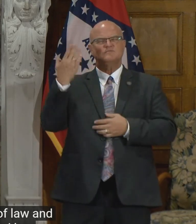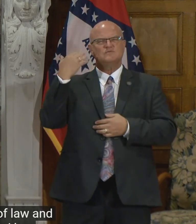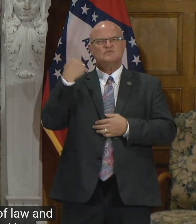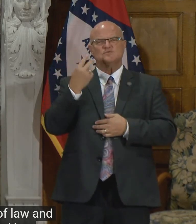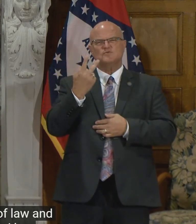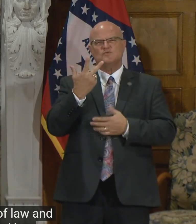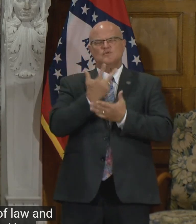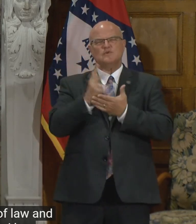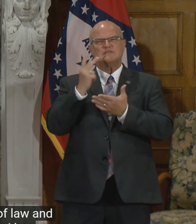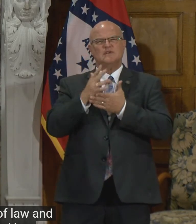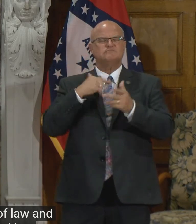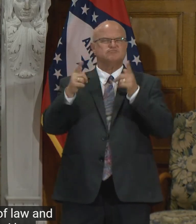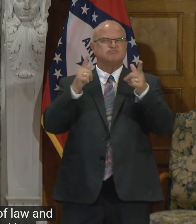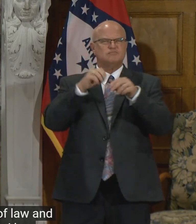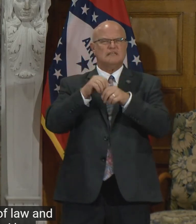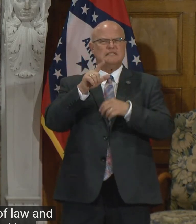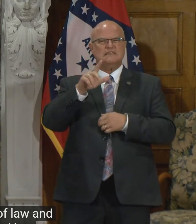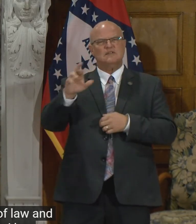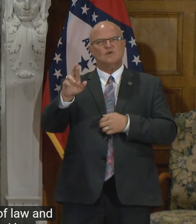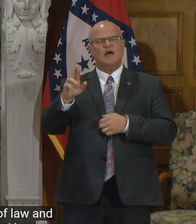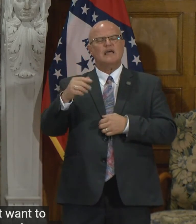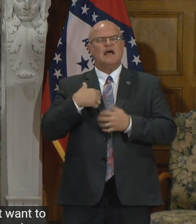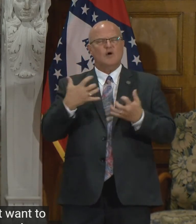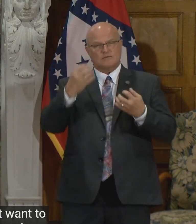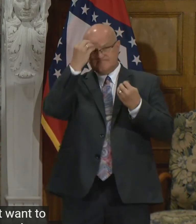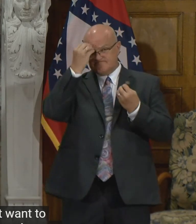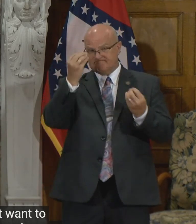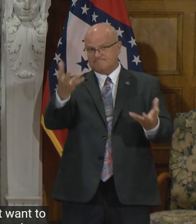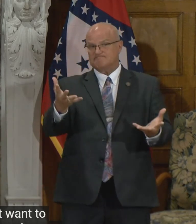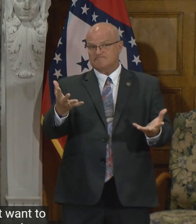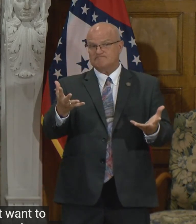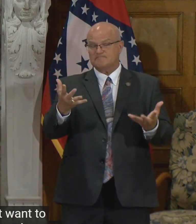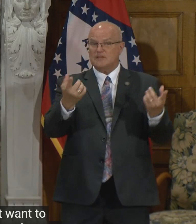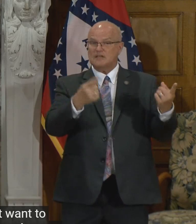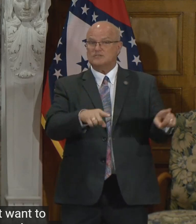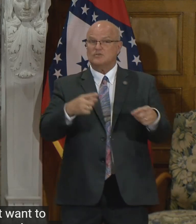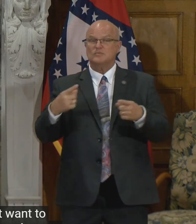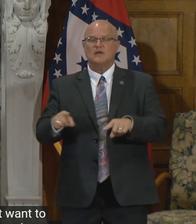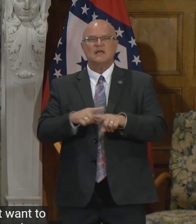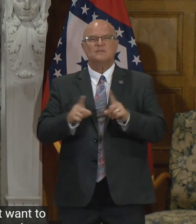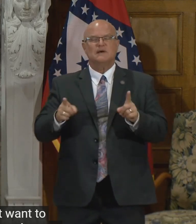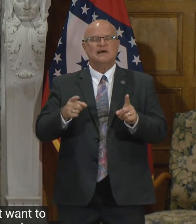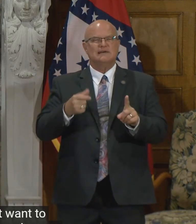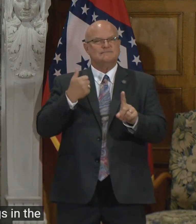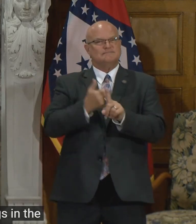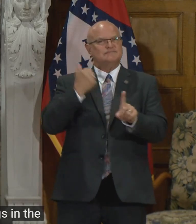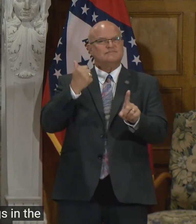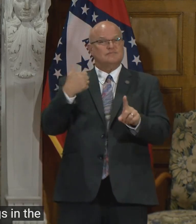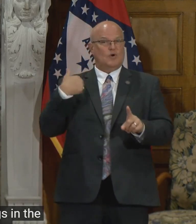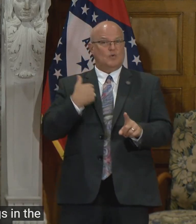shootings in the Little Rock area and just wanted to kind of inform you how it took place a little bit. That right away we established communication